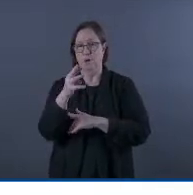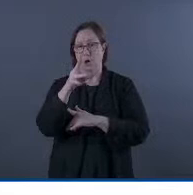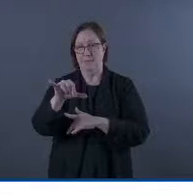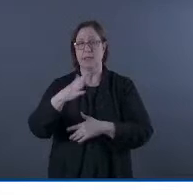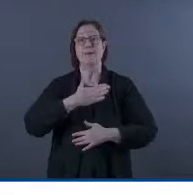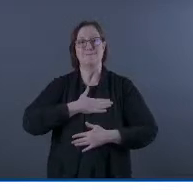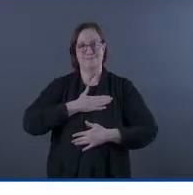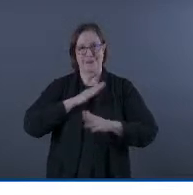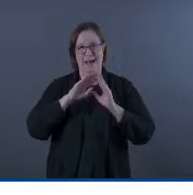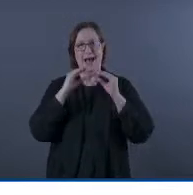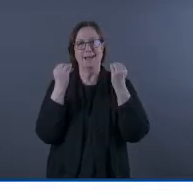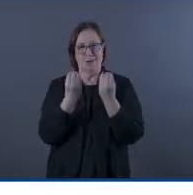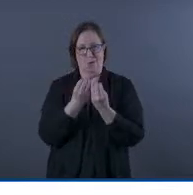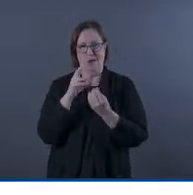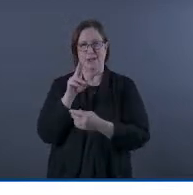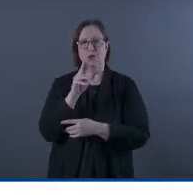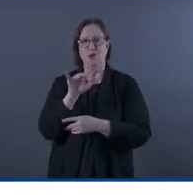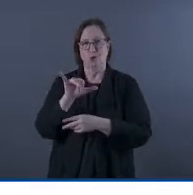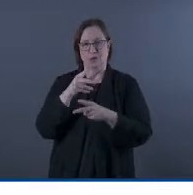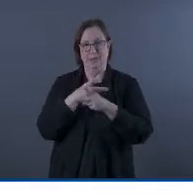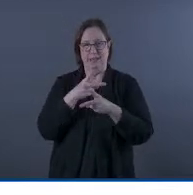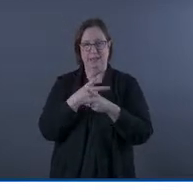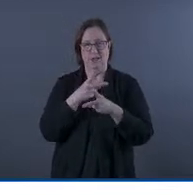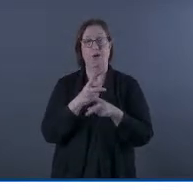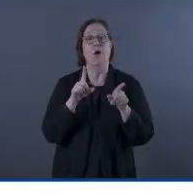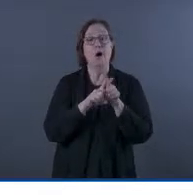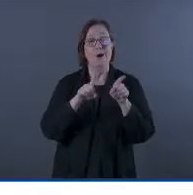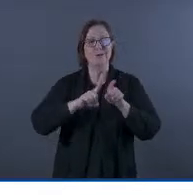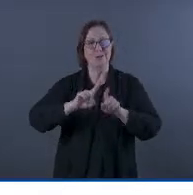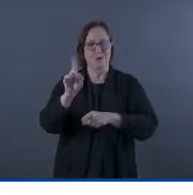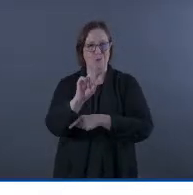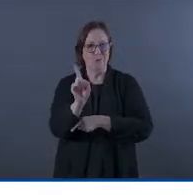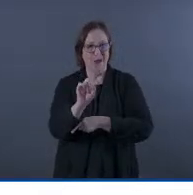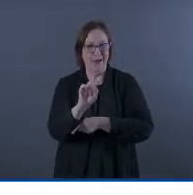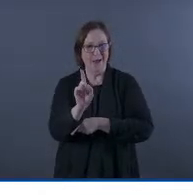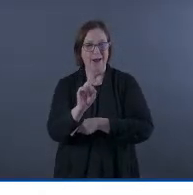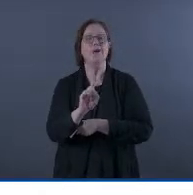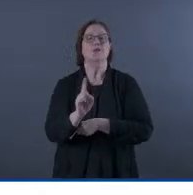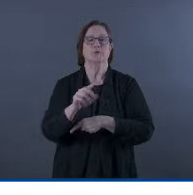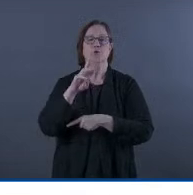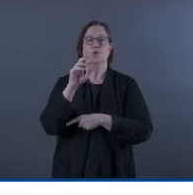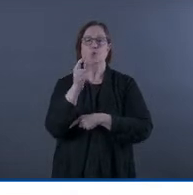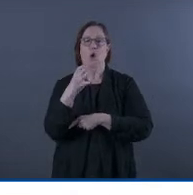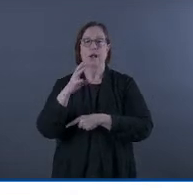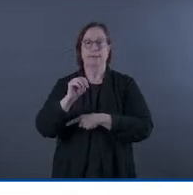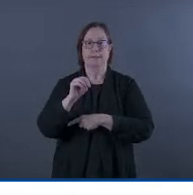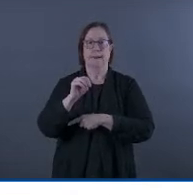And it's being hosted by Bellingham Technical College at their facility. And they're helping to staff the site as well.